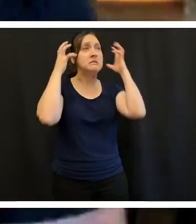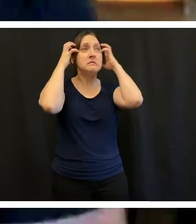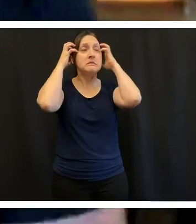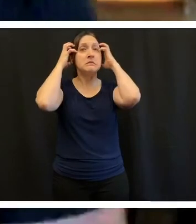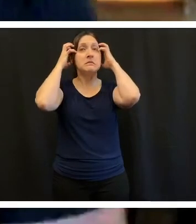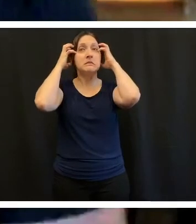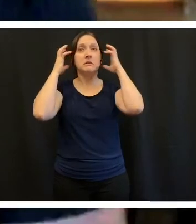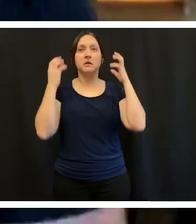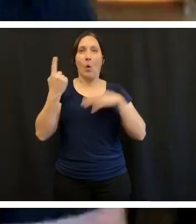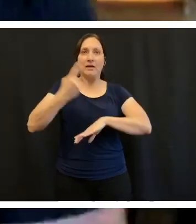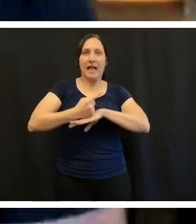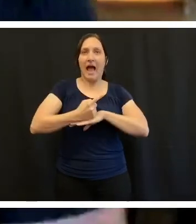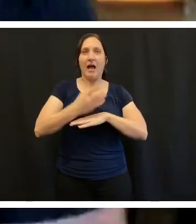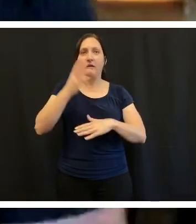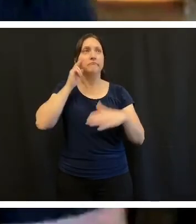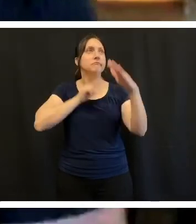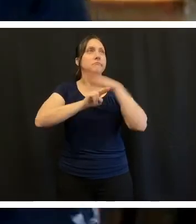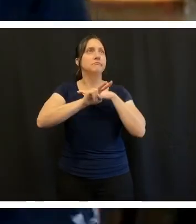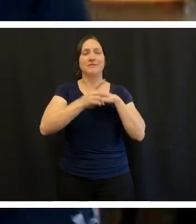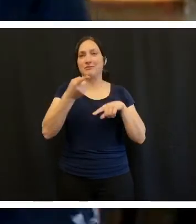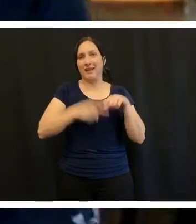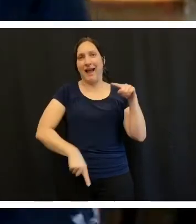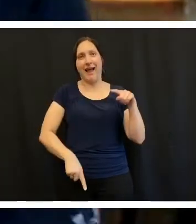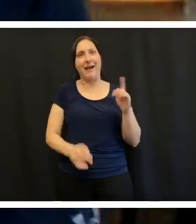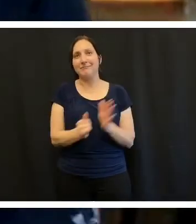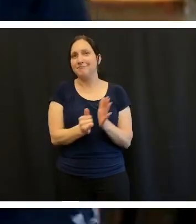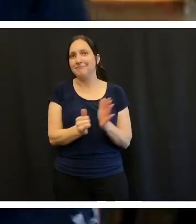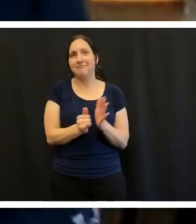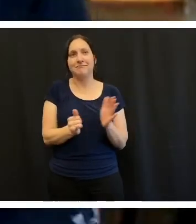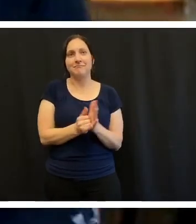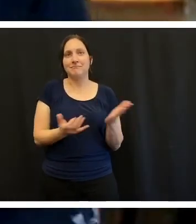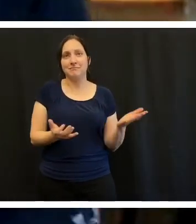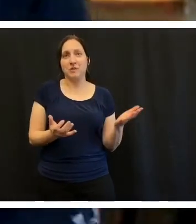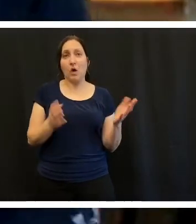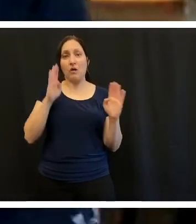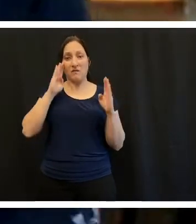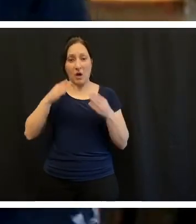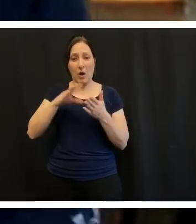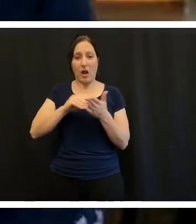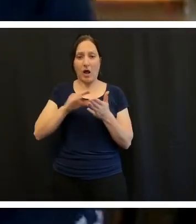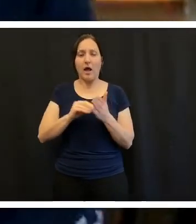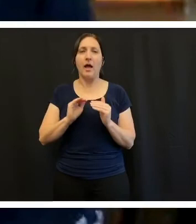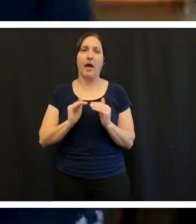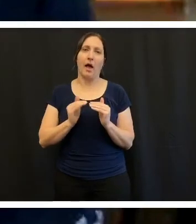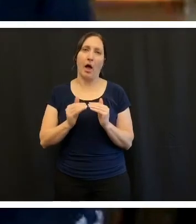So, anyway. It's really hard to focus on learning when you're really concerned,